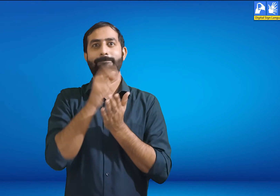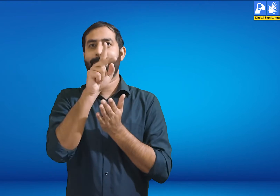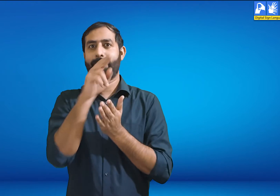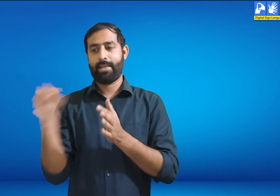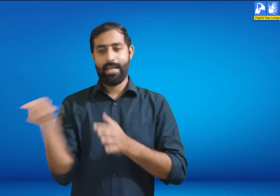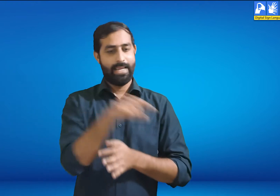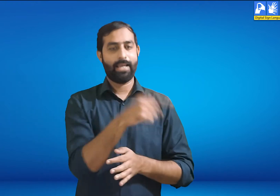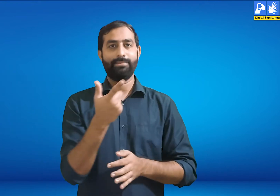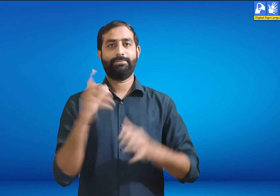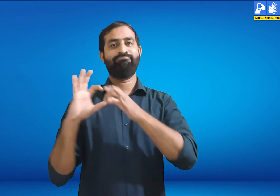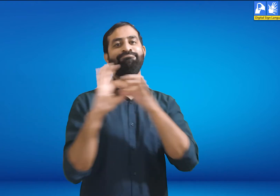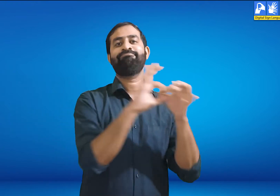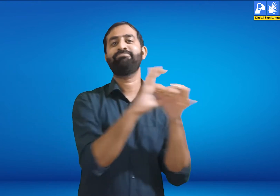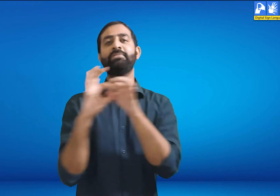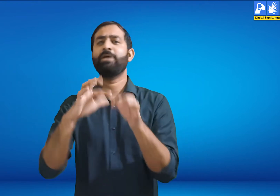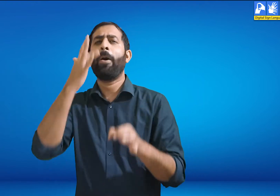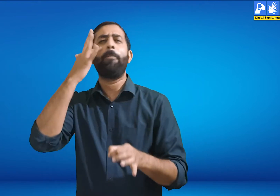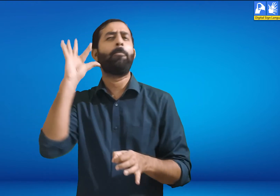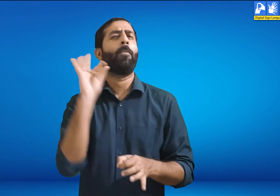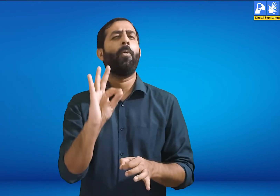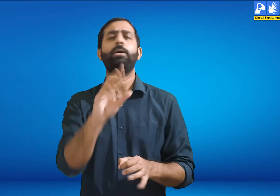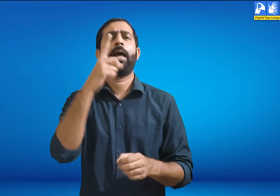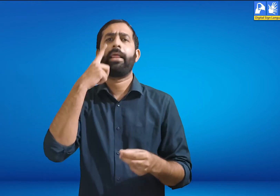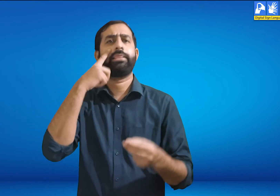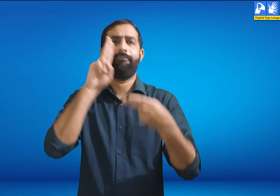Language and communication are not the same thing. And yet, they work together. Language is a vital part of human connection.